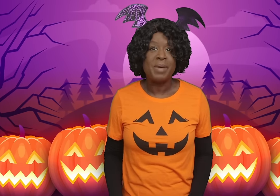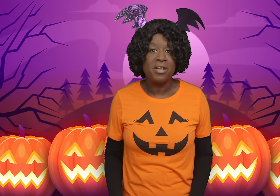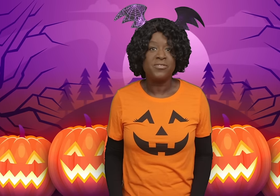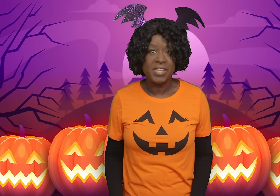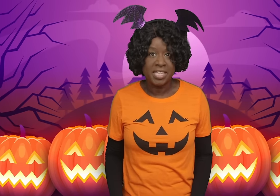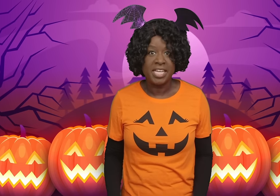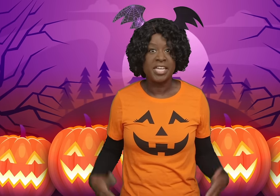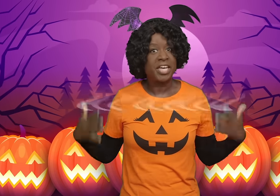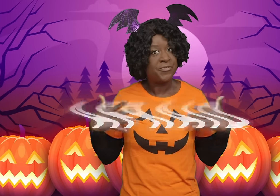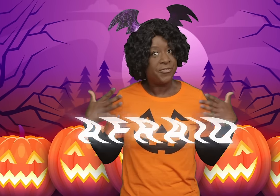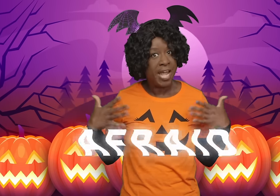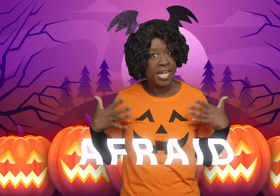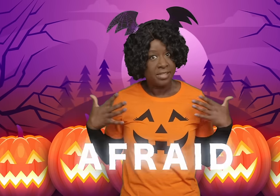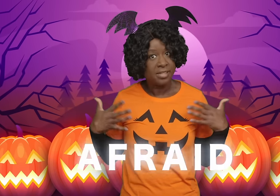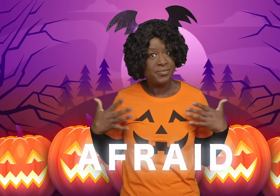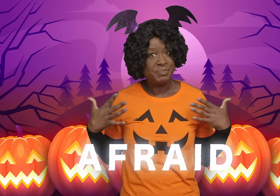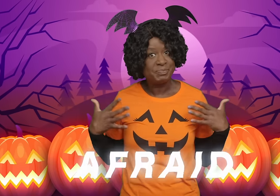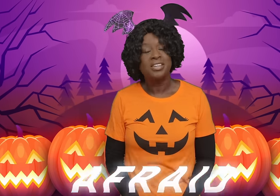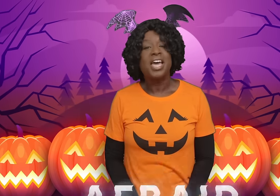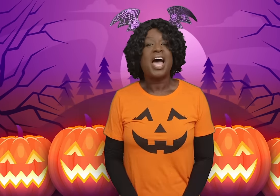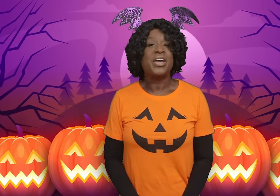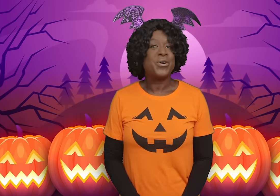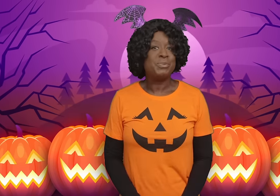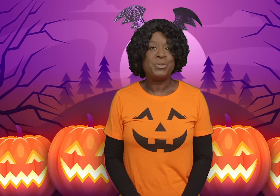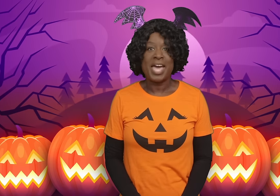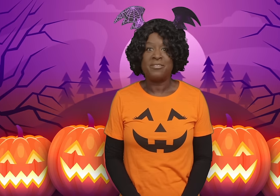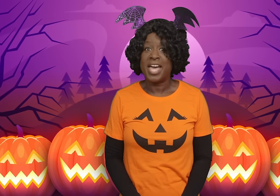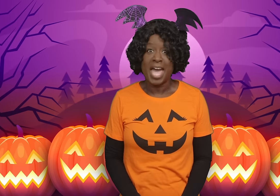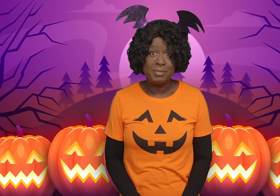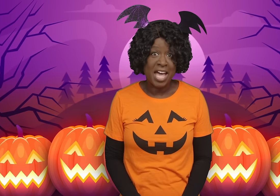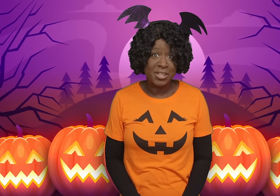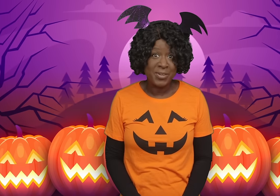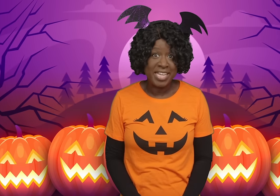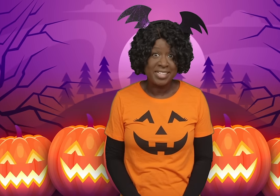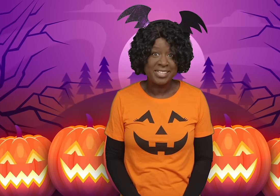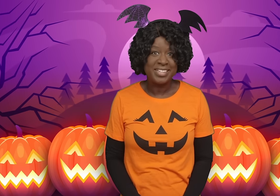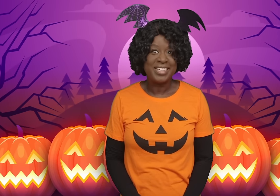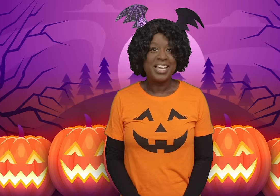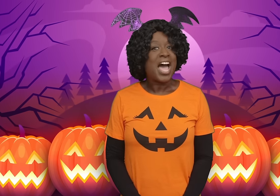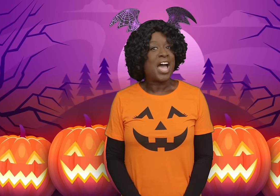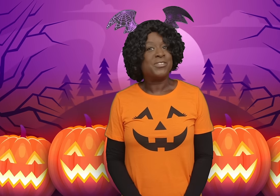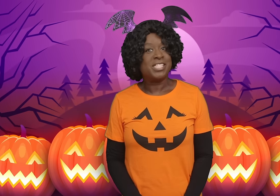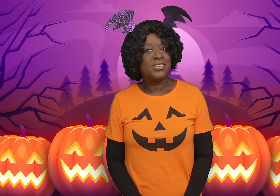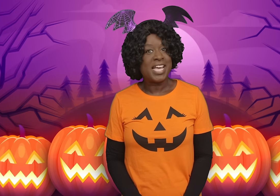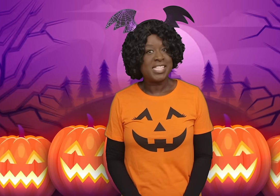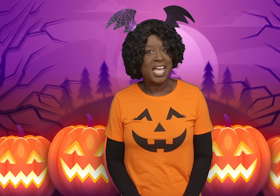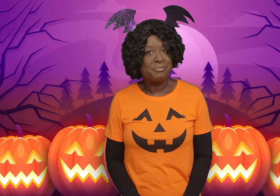about feeling afraid. I hope you have a happy Halloween. I will see you next time.